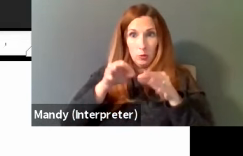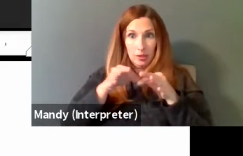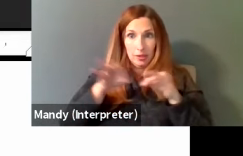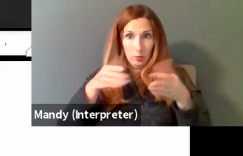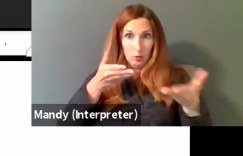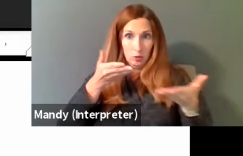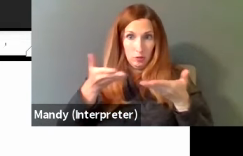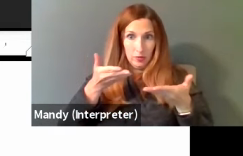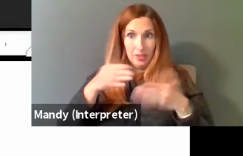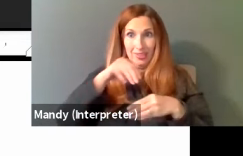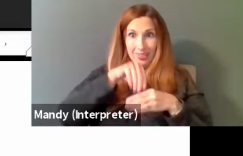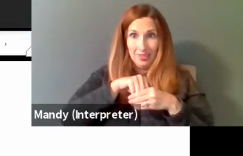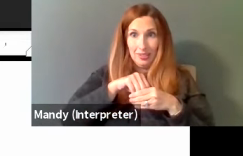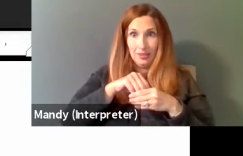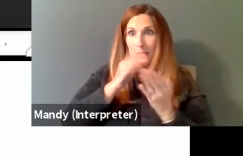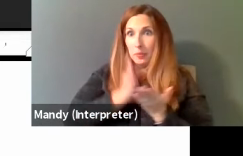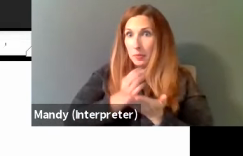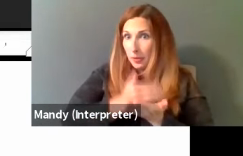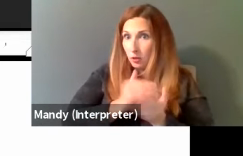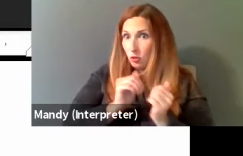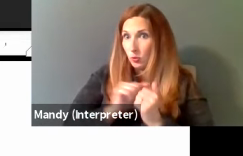this document is going to really help you do that.